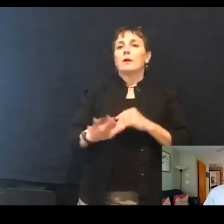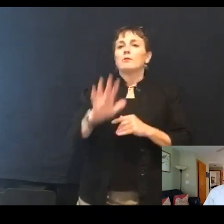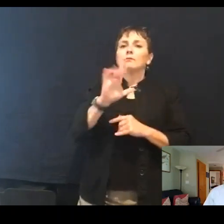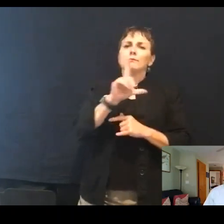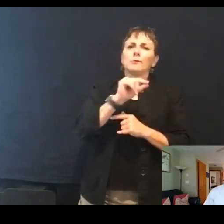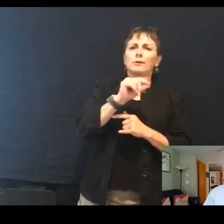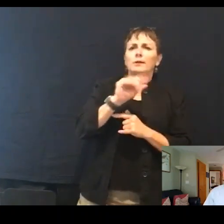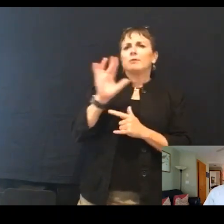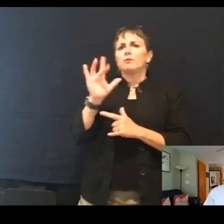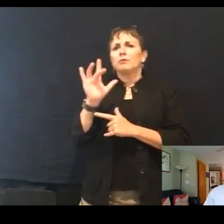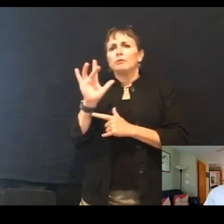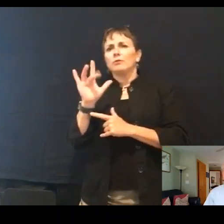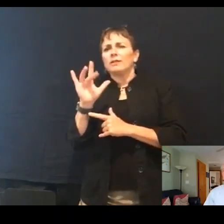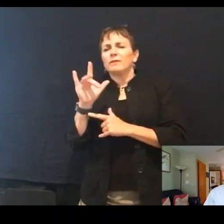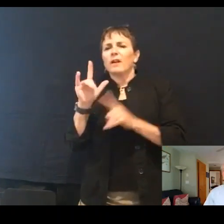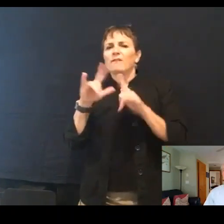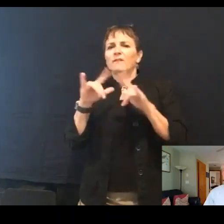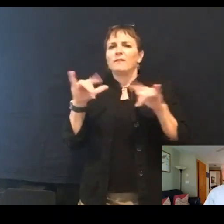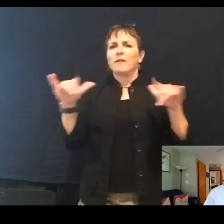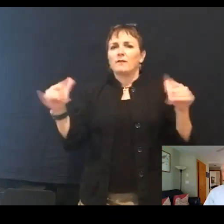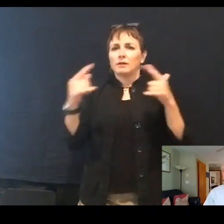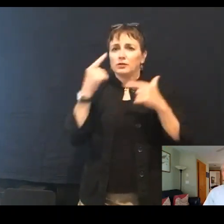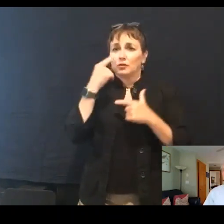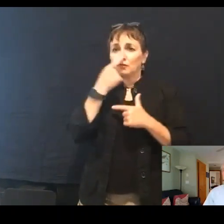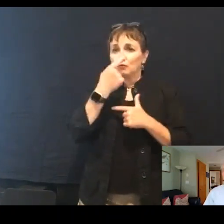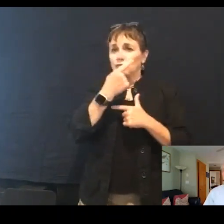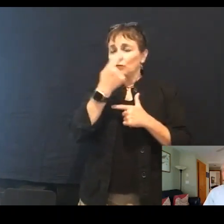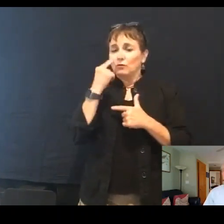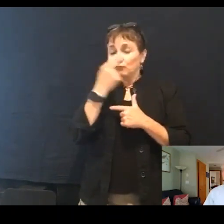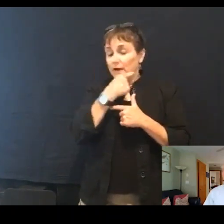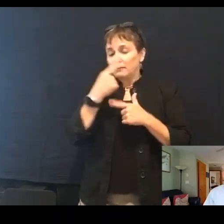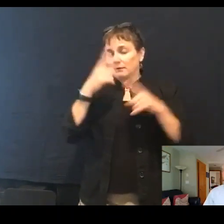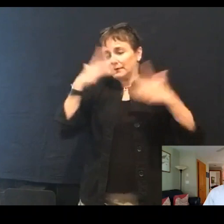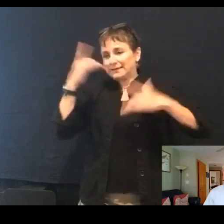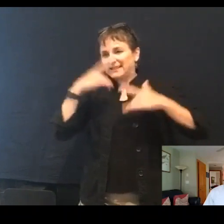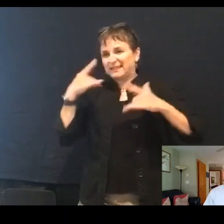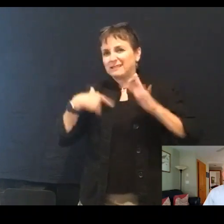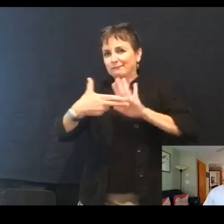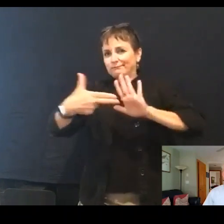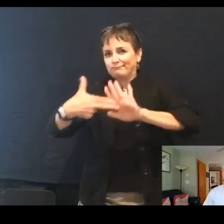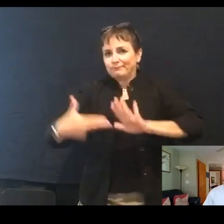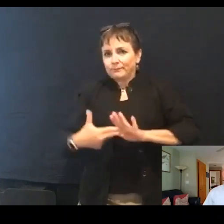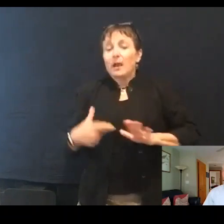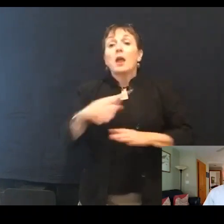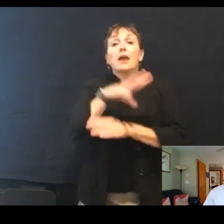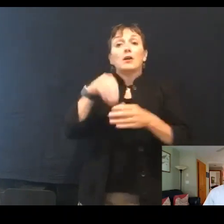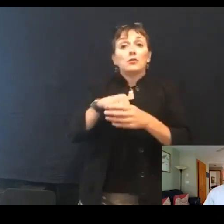inherited retinal diseases that are clinically diagnosed. They include Usher syndrome, but they also